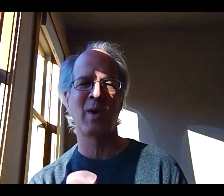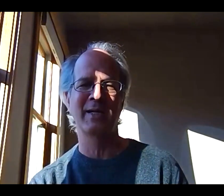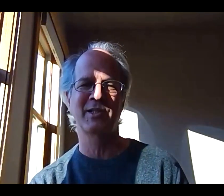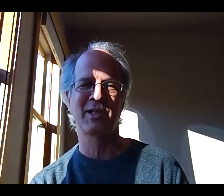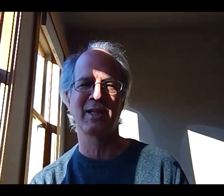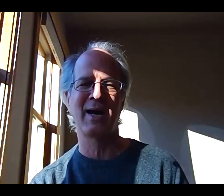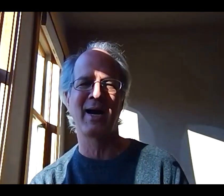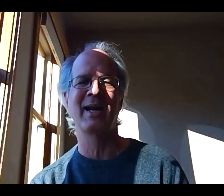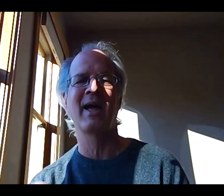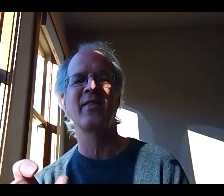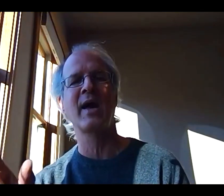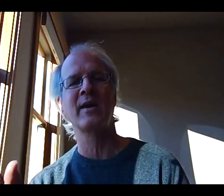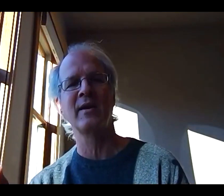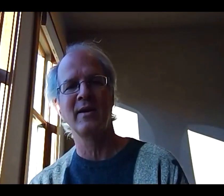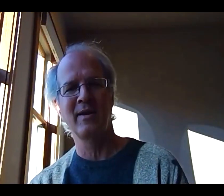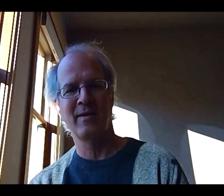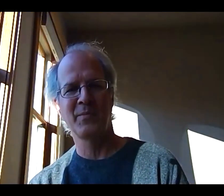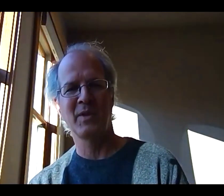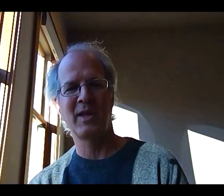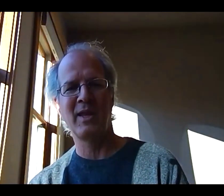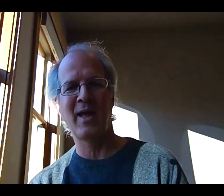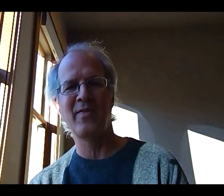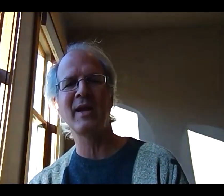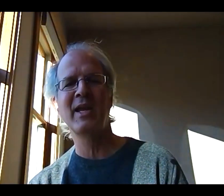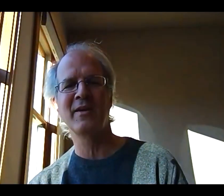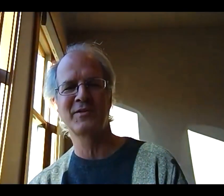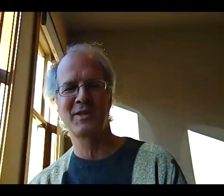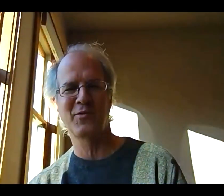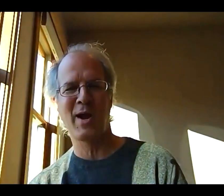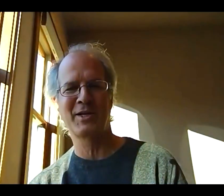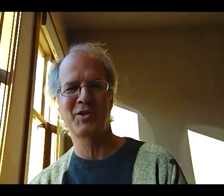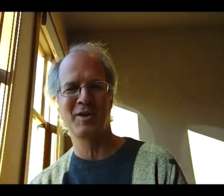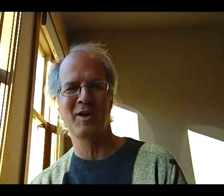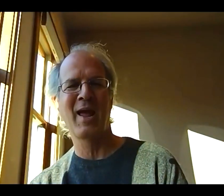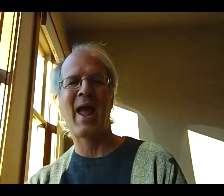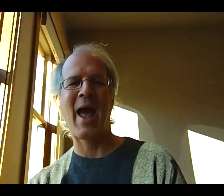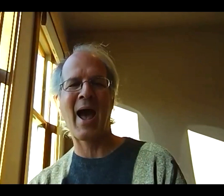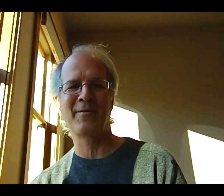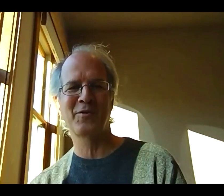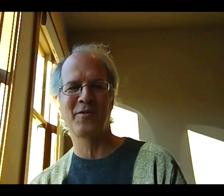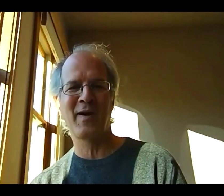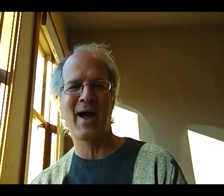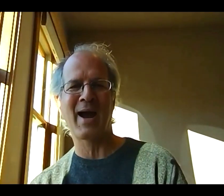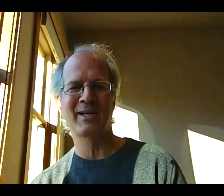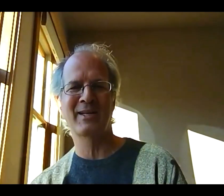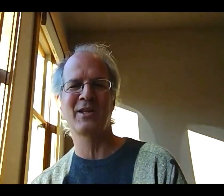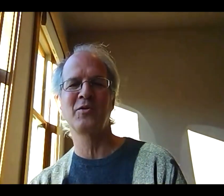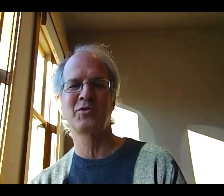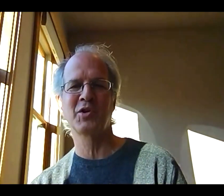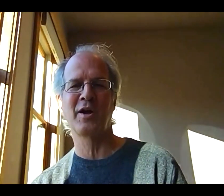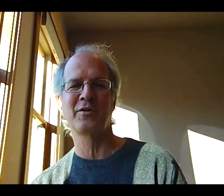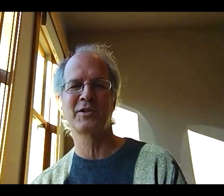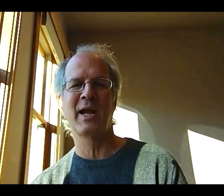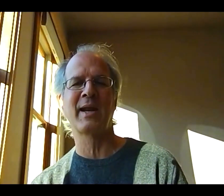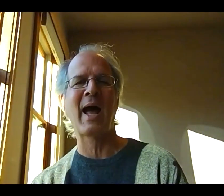writes the line and then gives the direction after the fact that you should understand